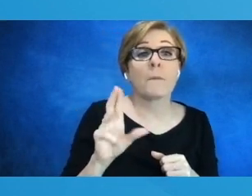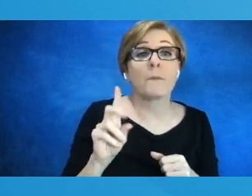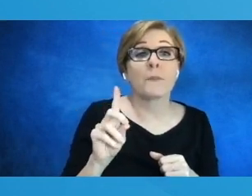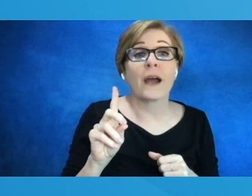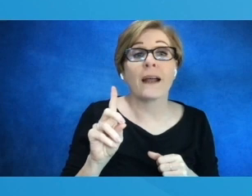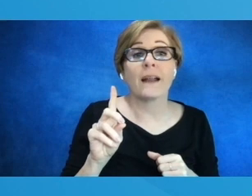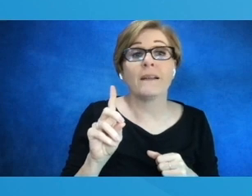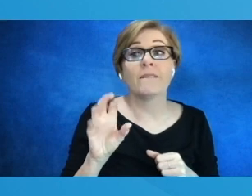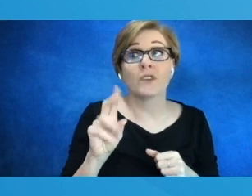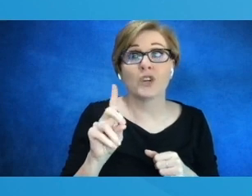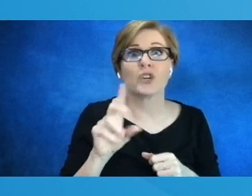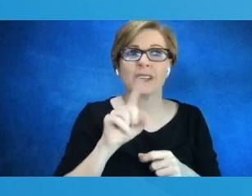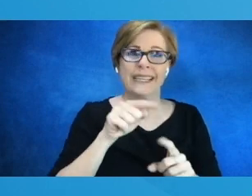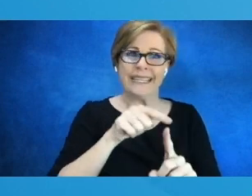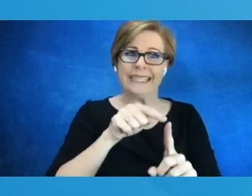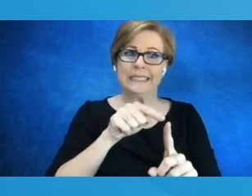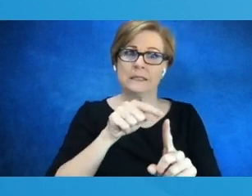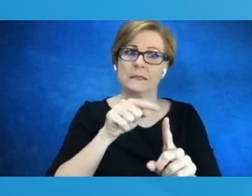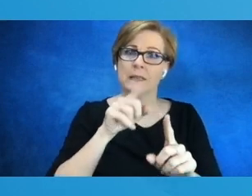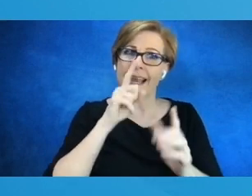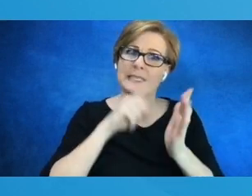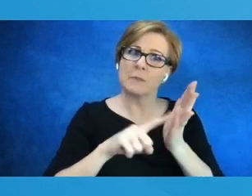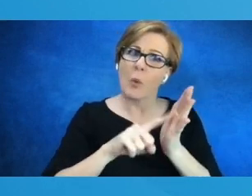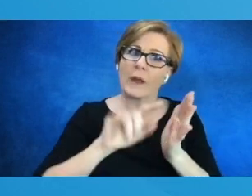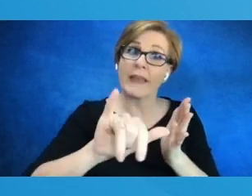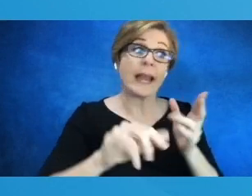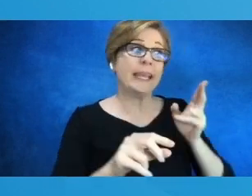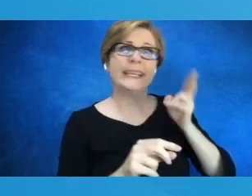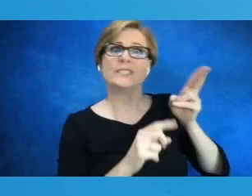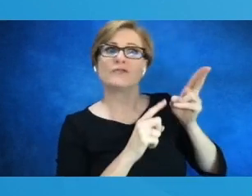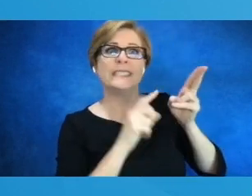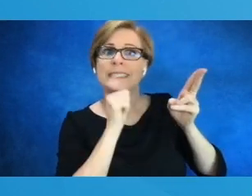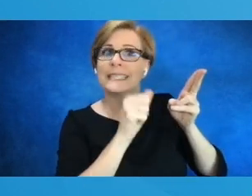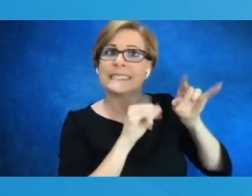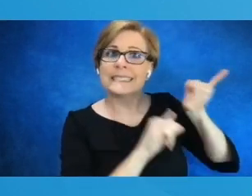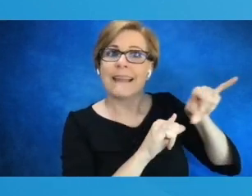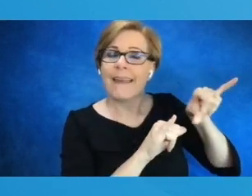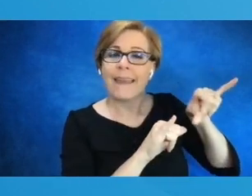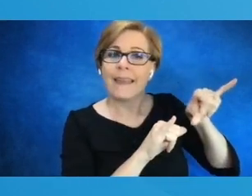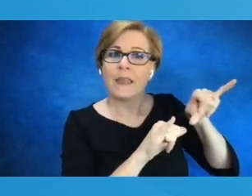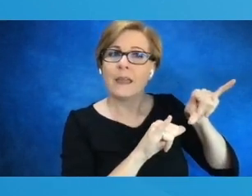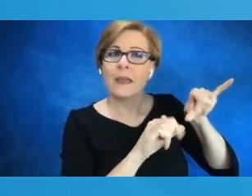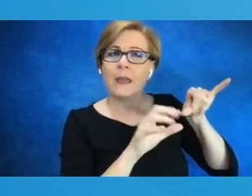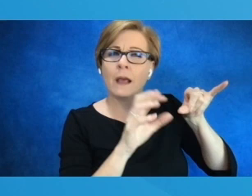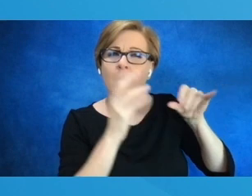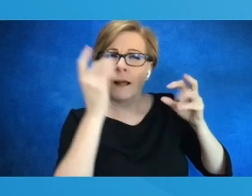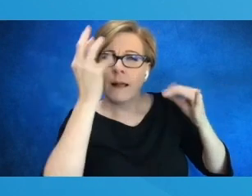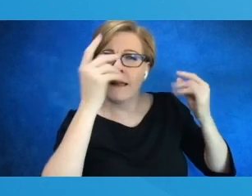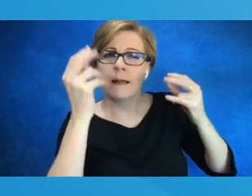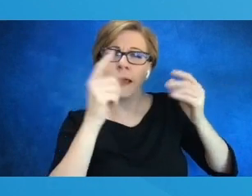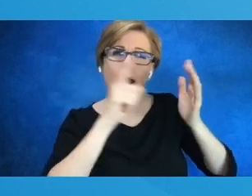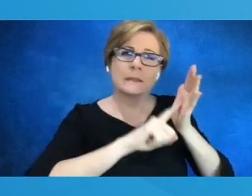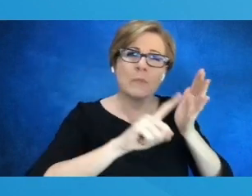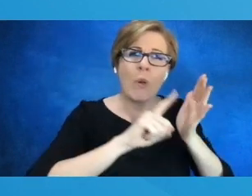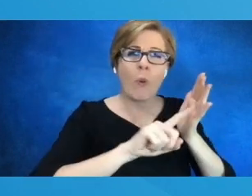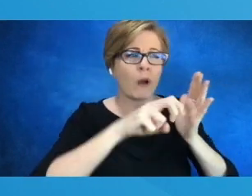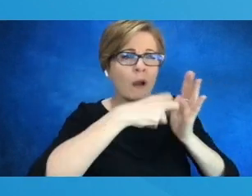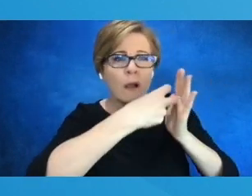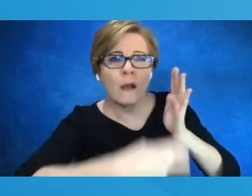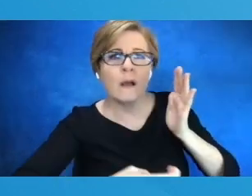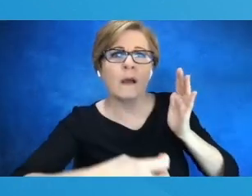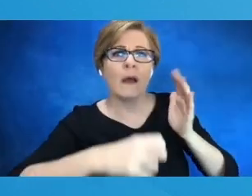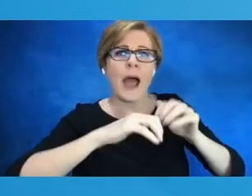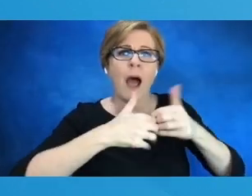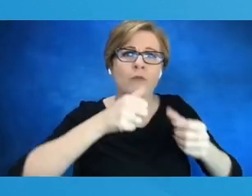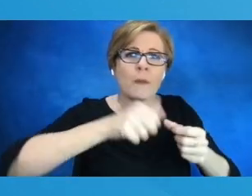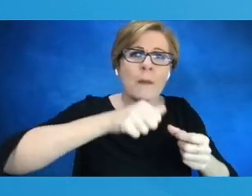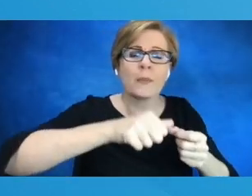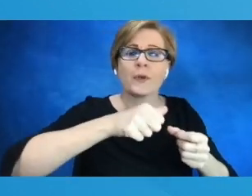how they're told and how they're remembered and some are exploring, you know, our observation